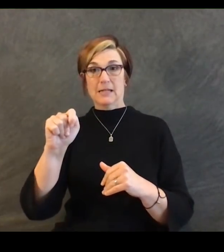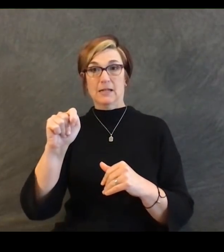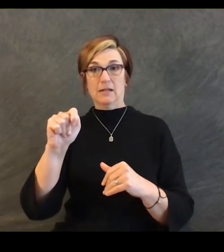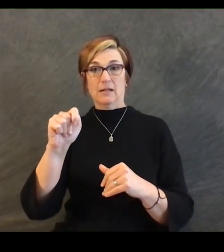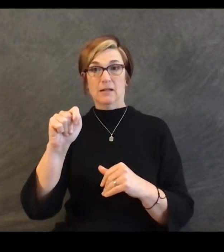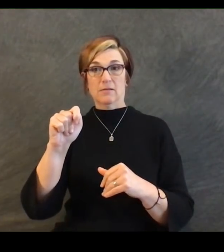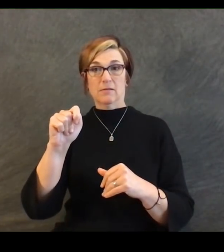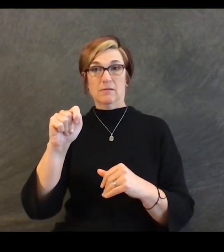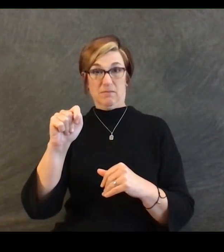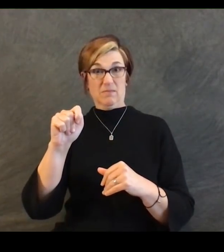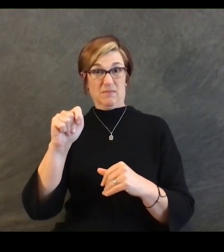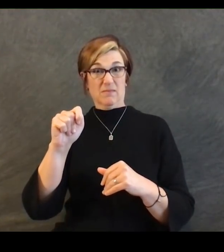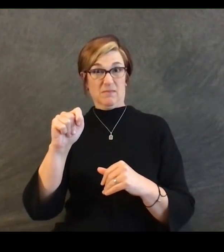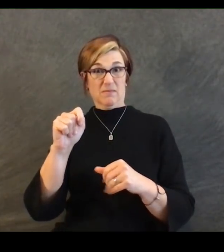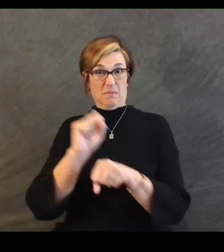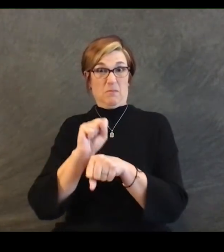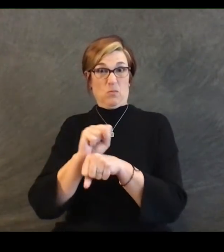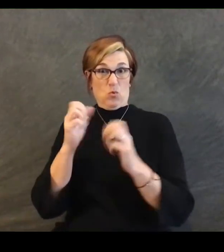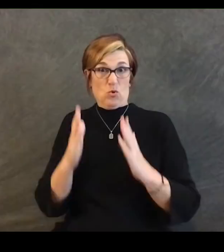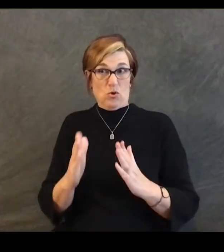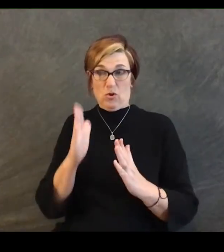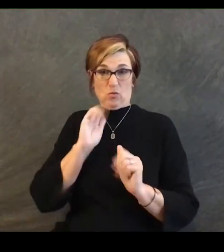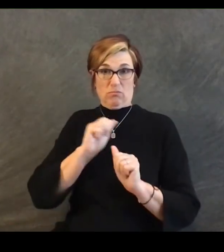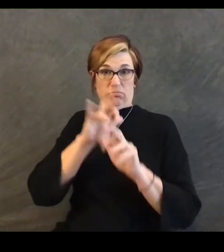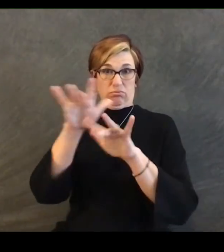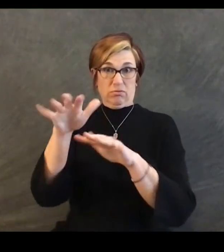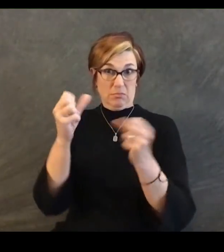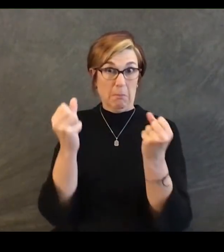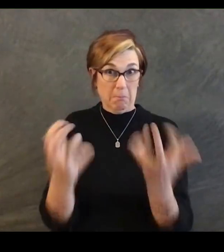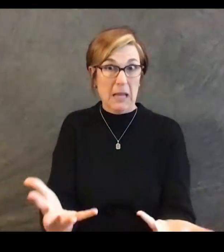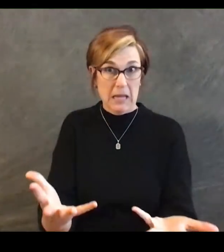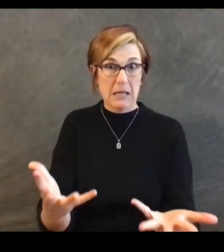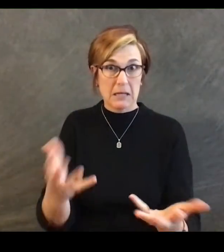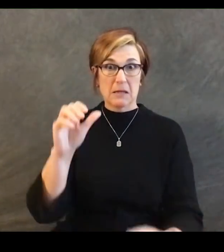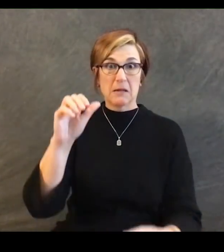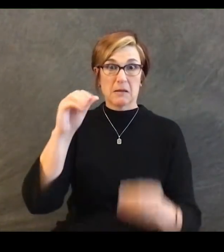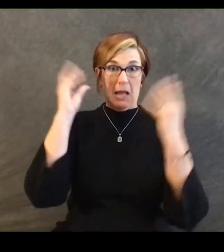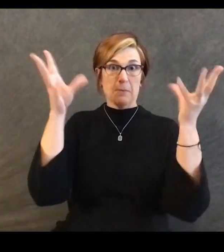ambulances in California the Army Corps of Engineers is developing eight